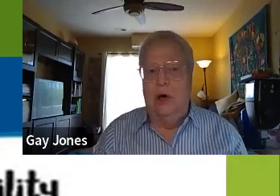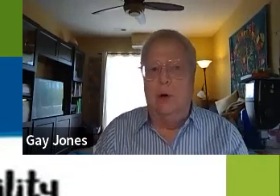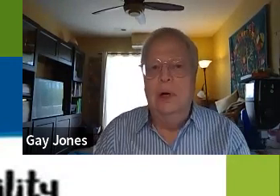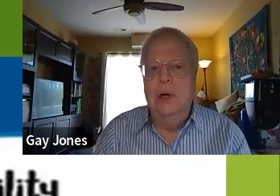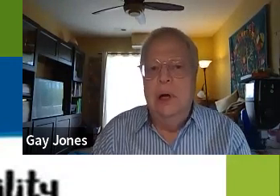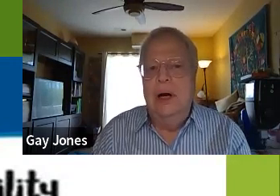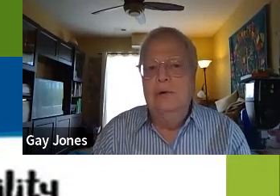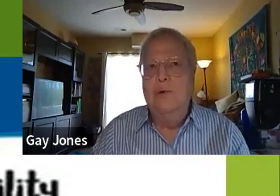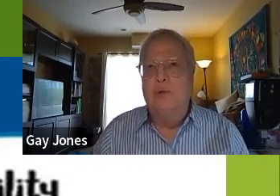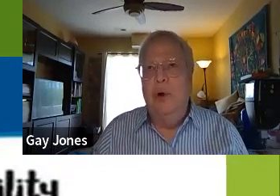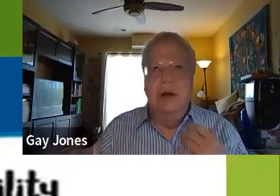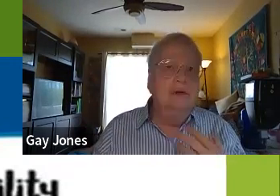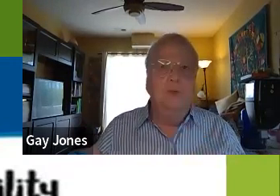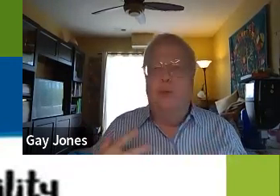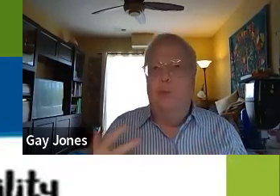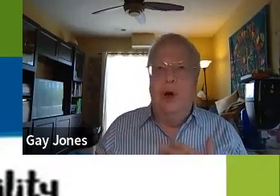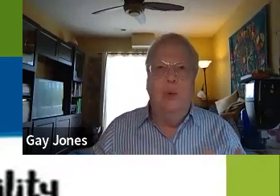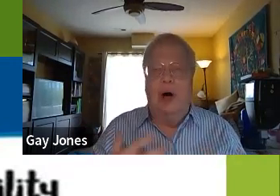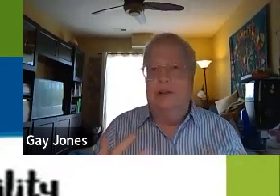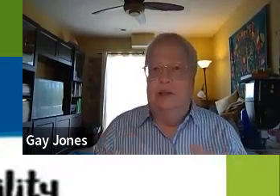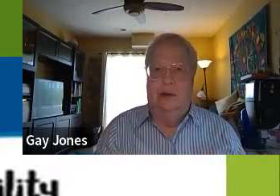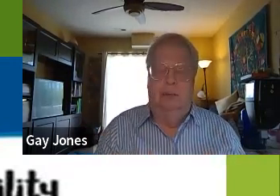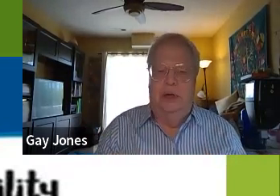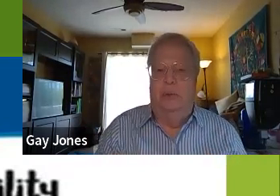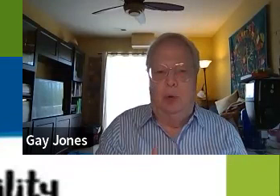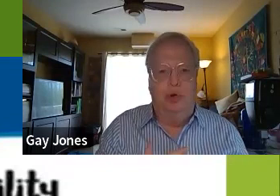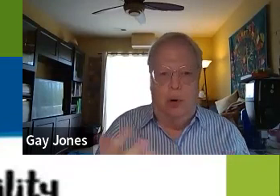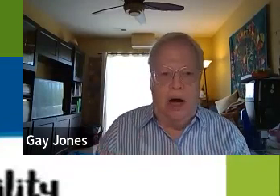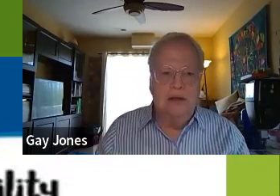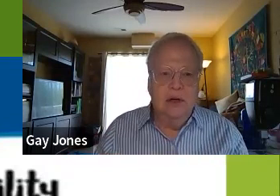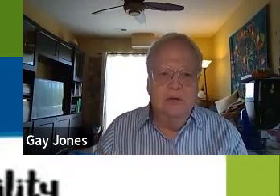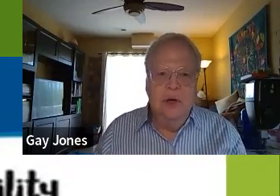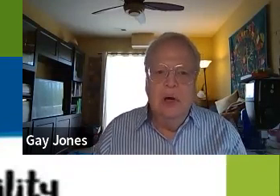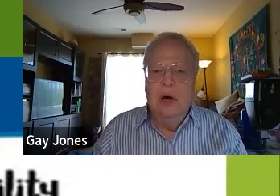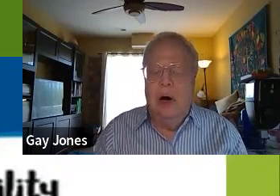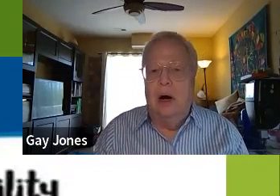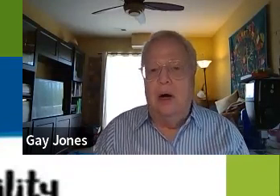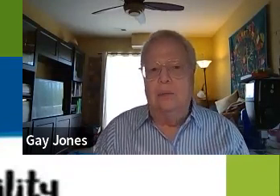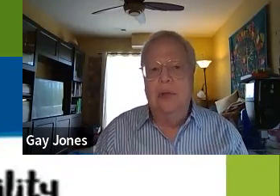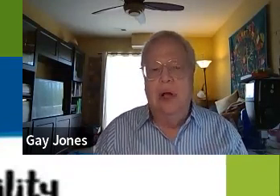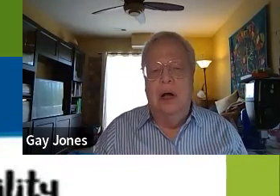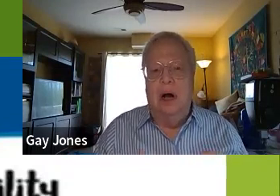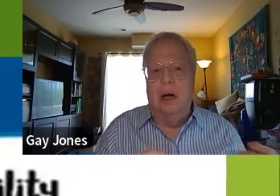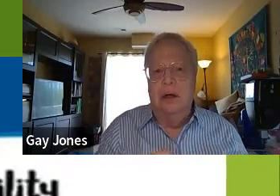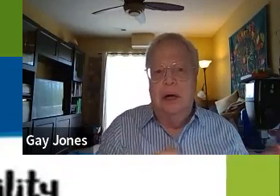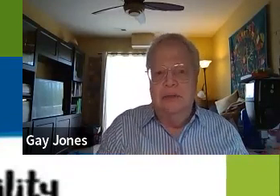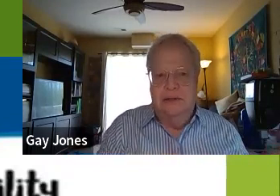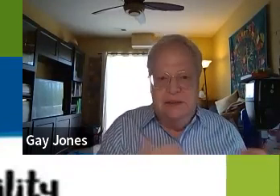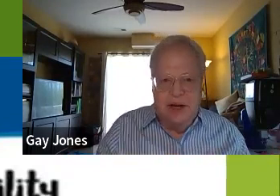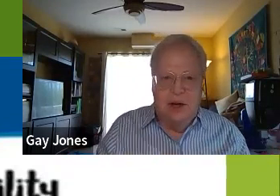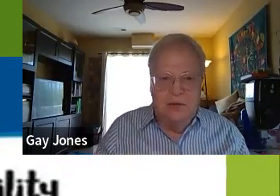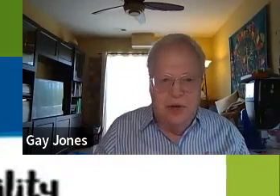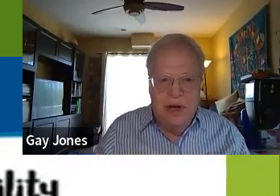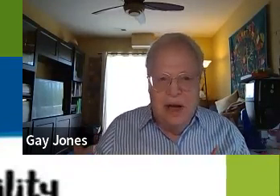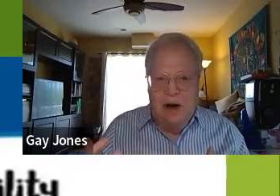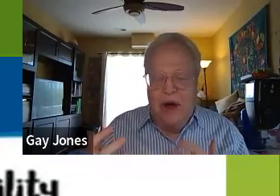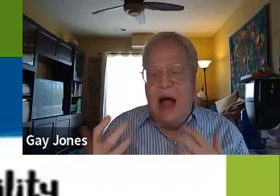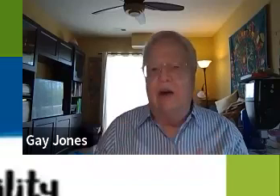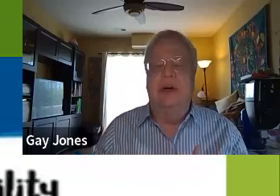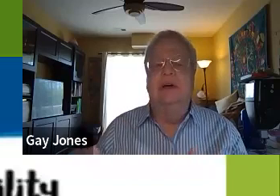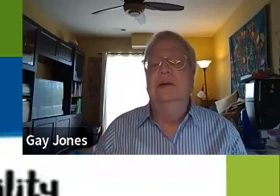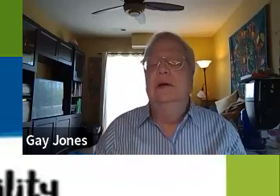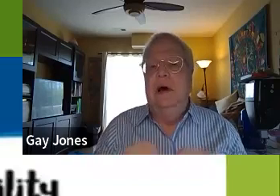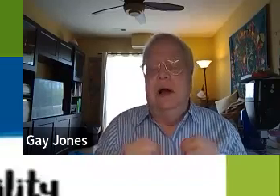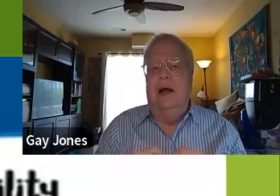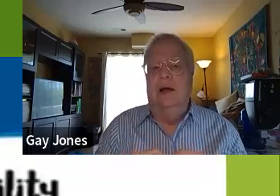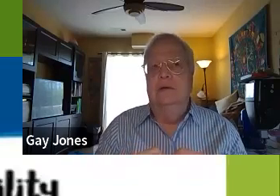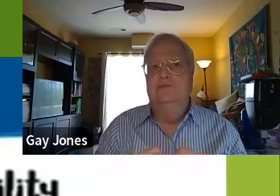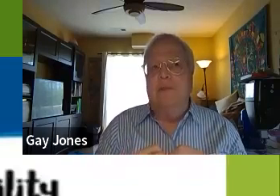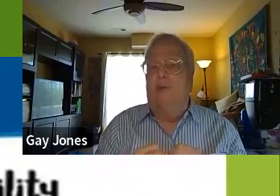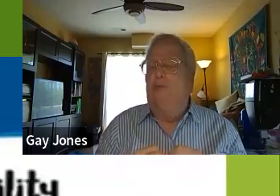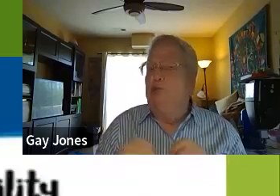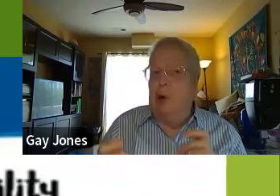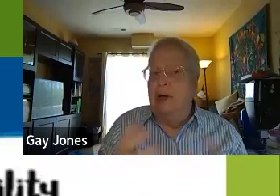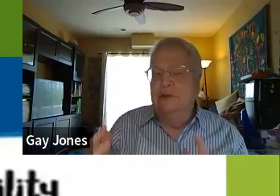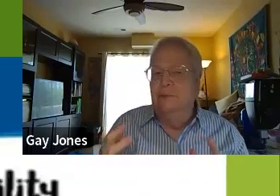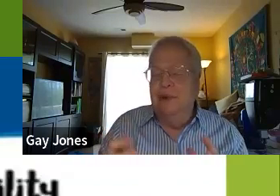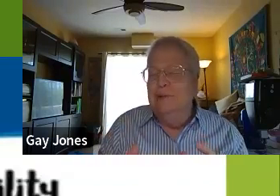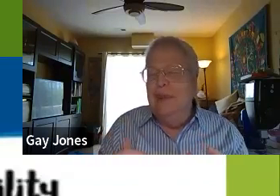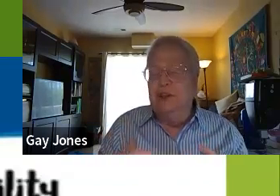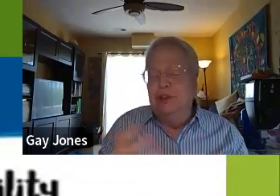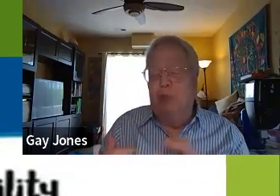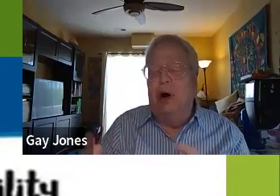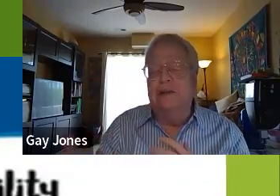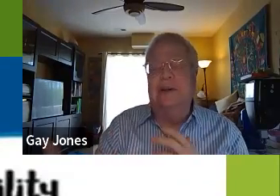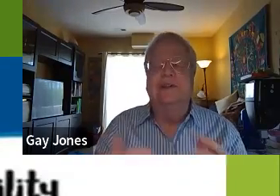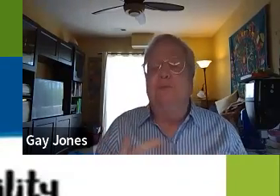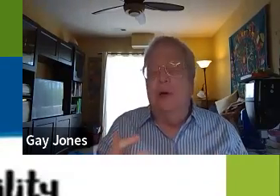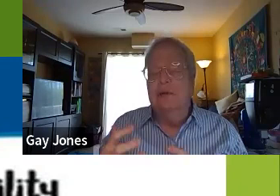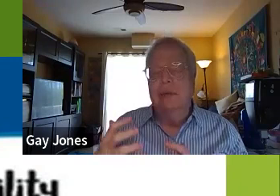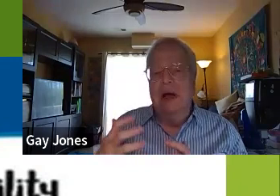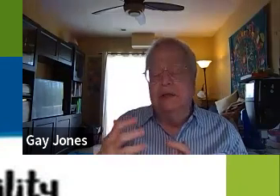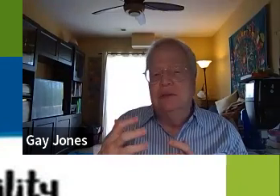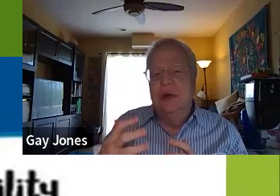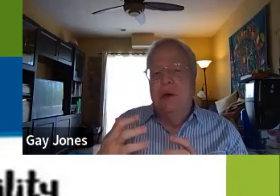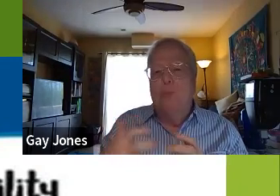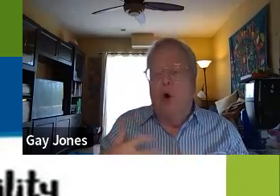So we want to be more proactive, and instead of having a there's still processes, but it's